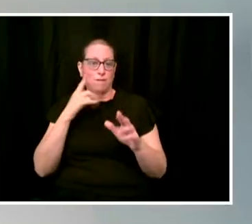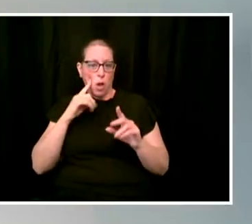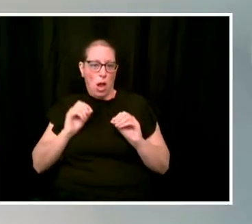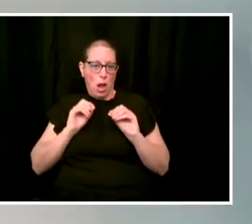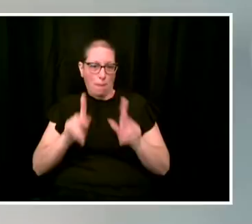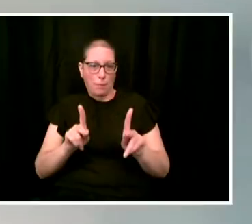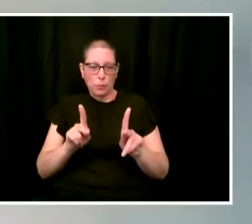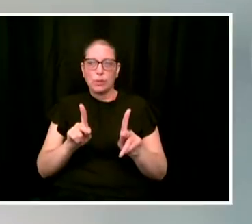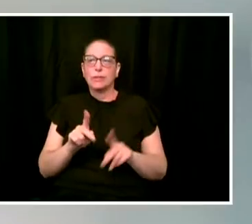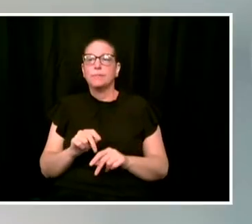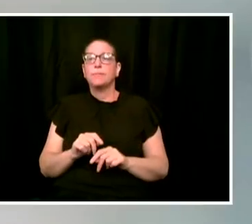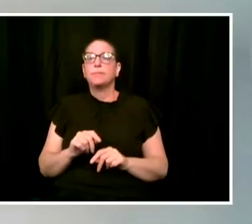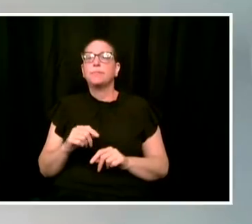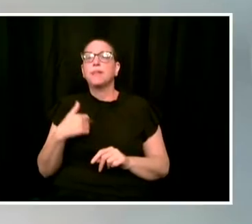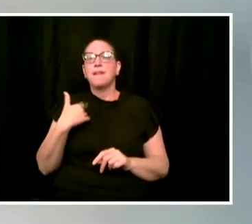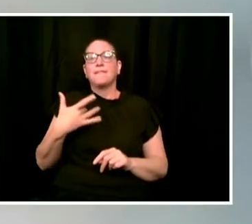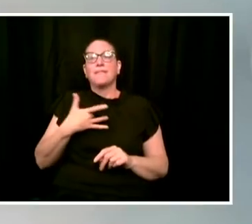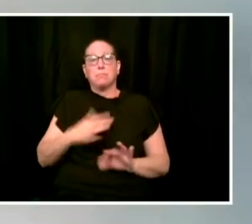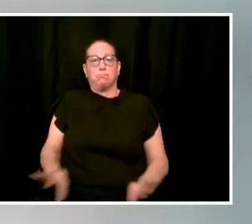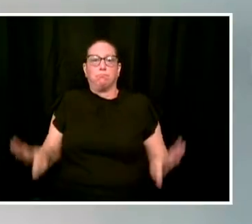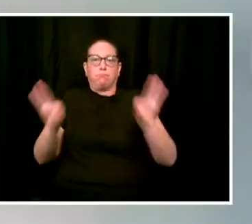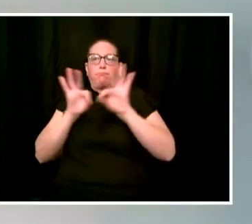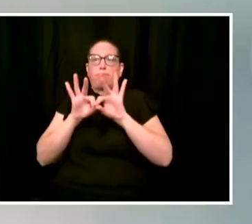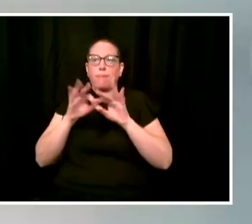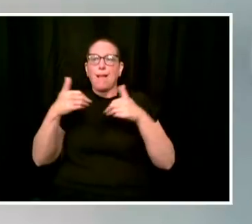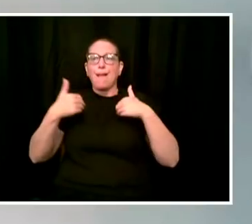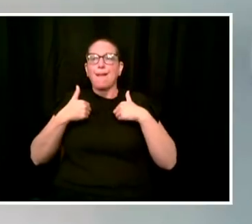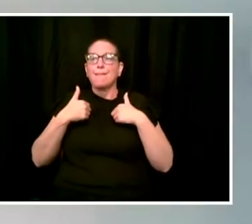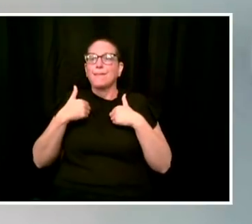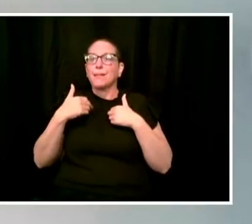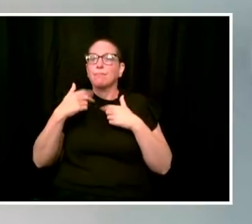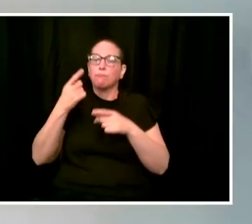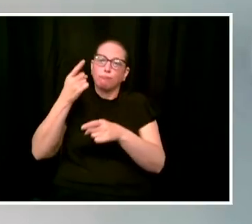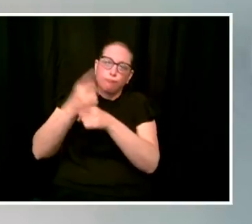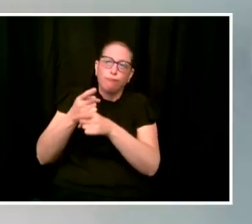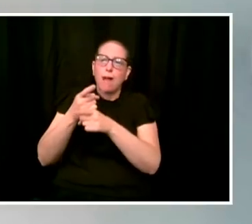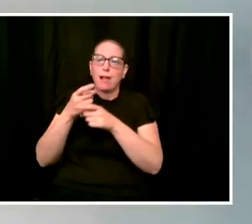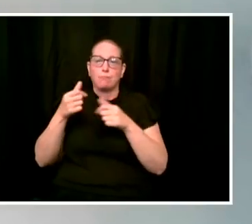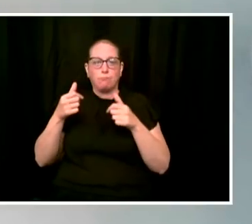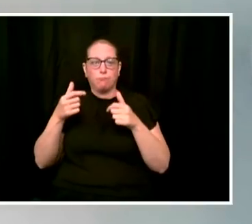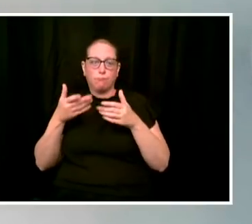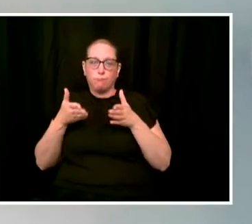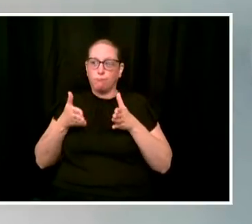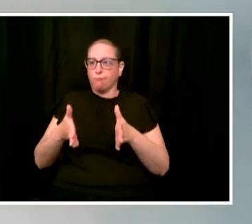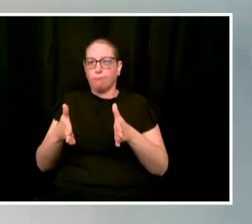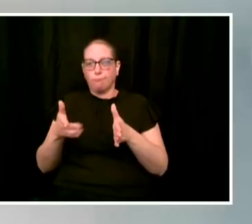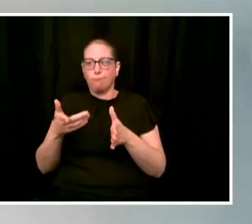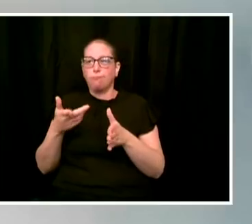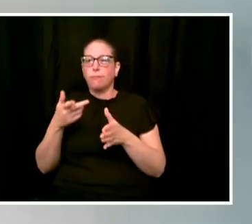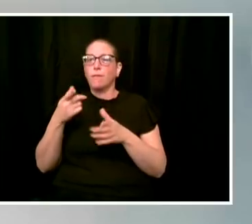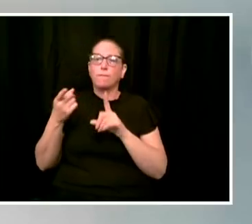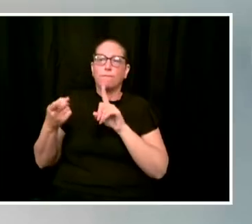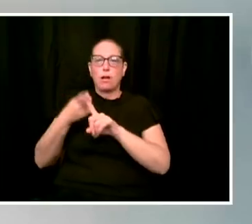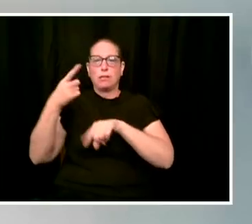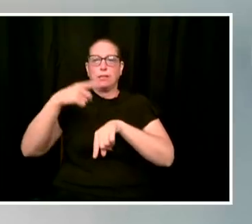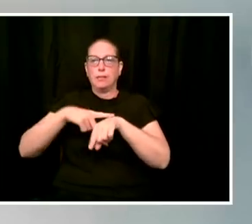OPPORTUNITY. I THINK IT IS